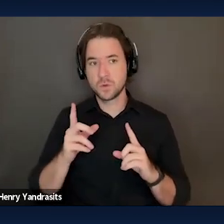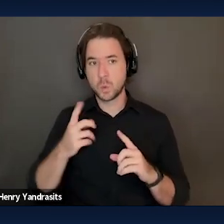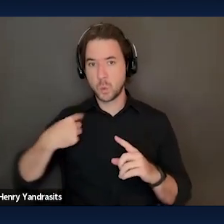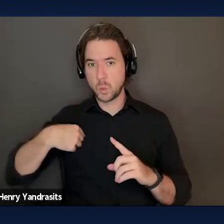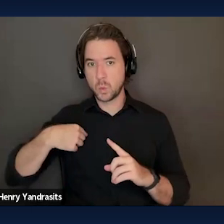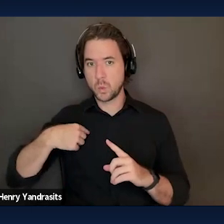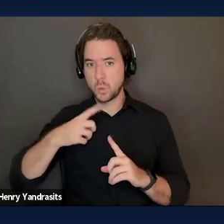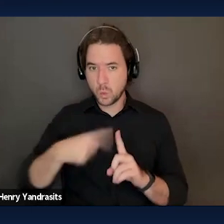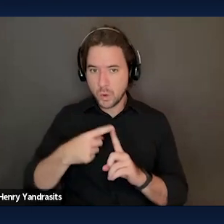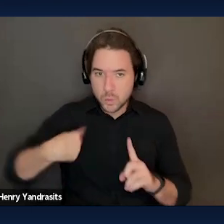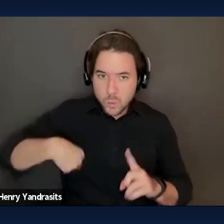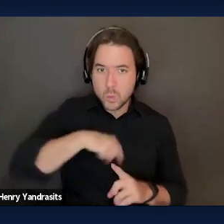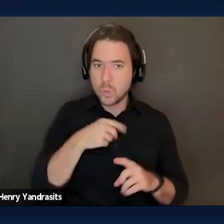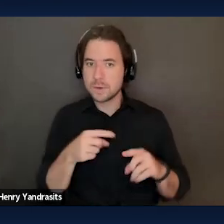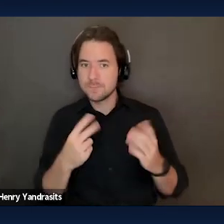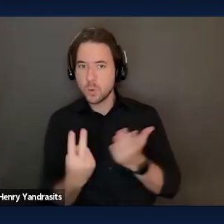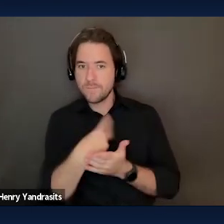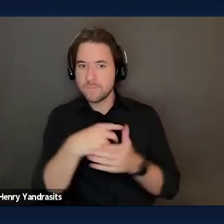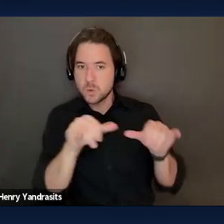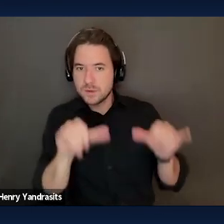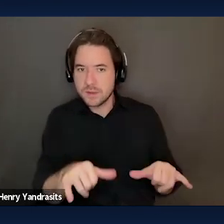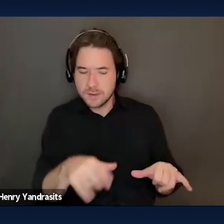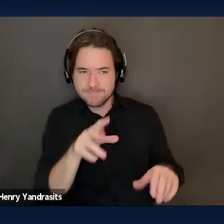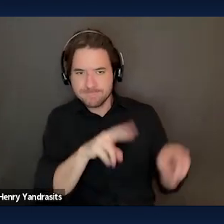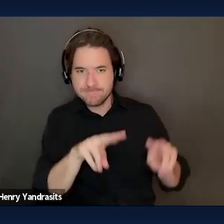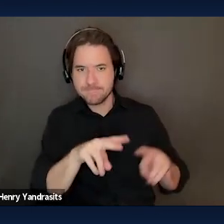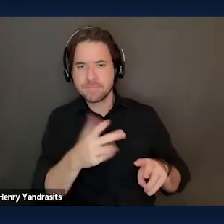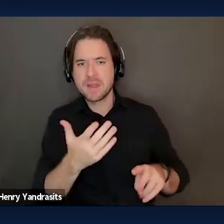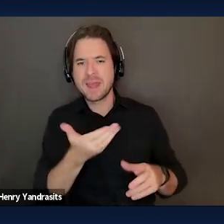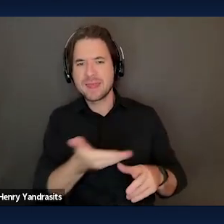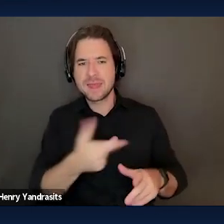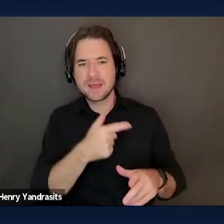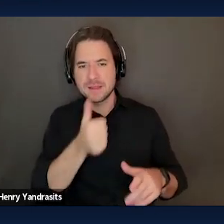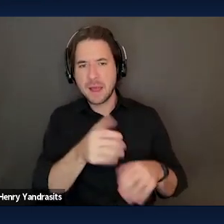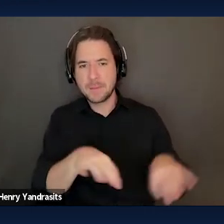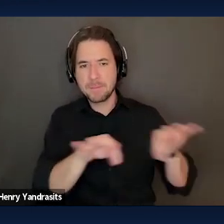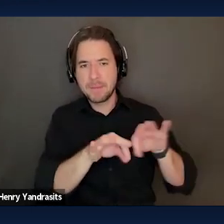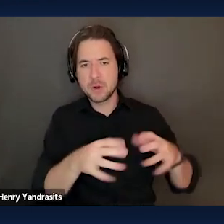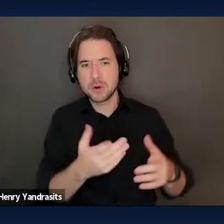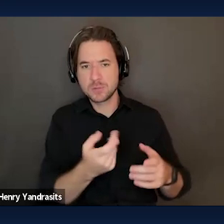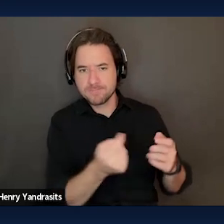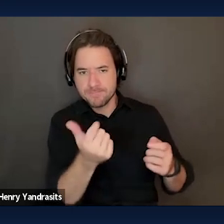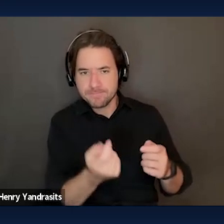If you think of taking away what doesn't matter. In a sense, what we have to do first.